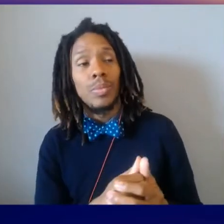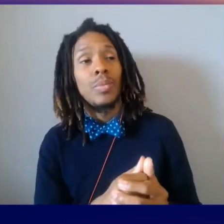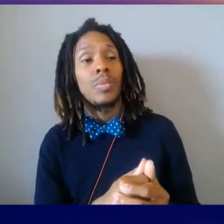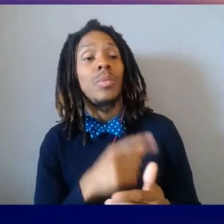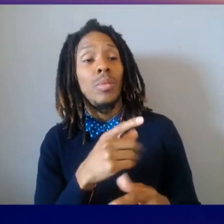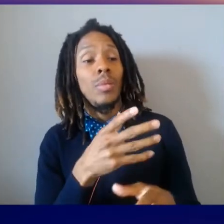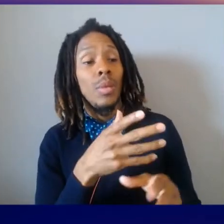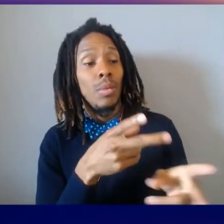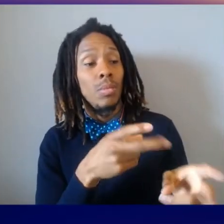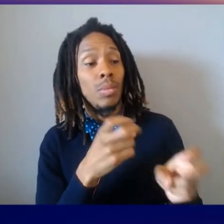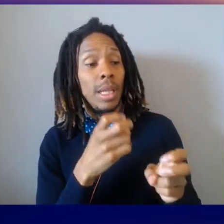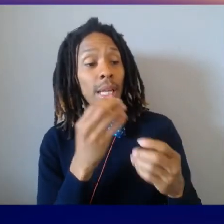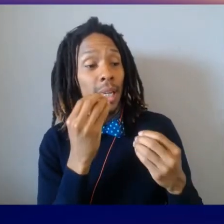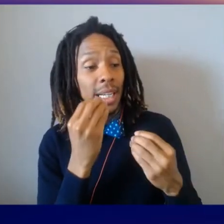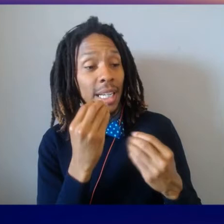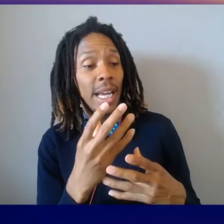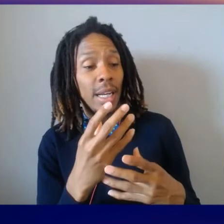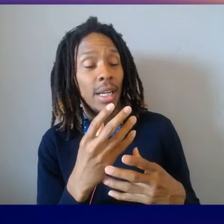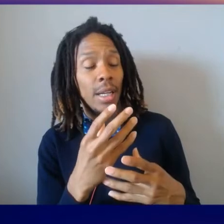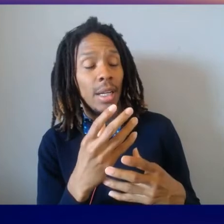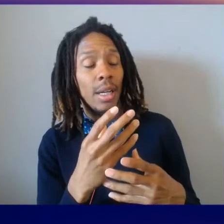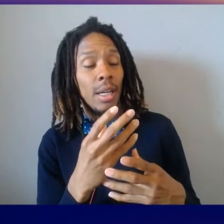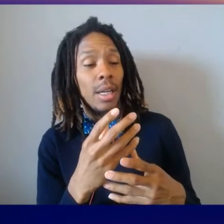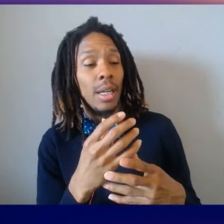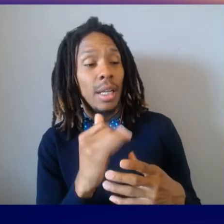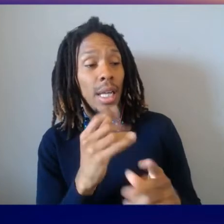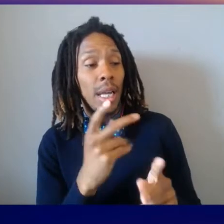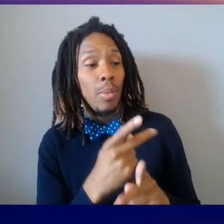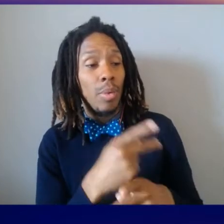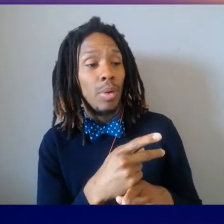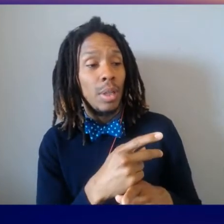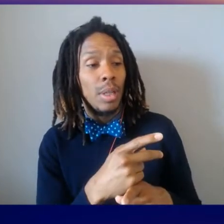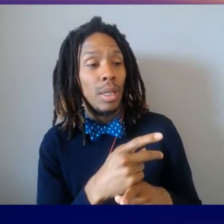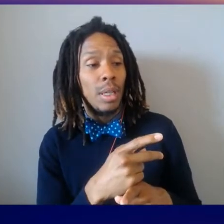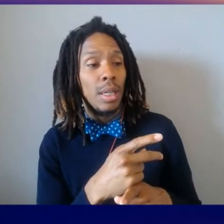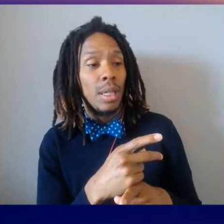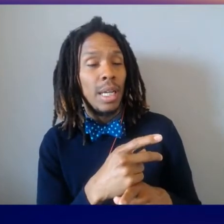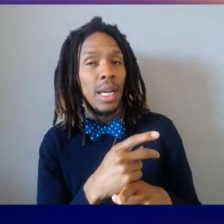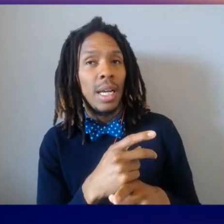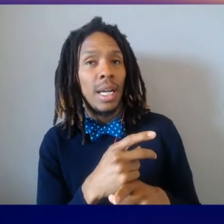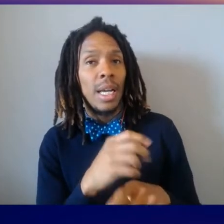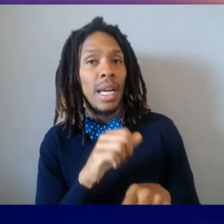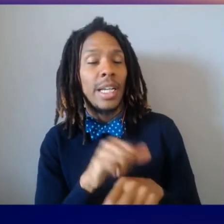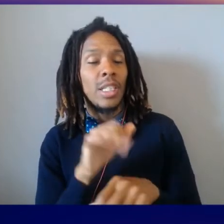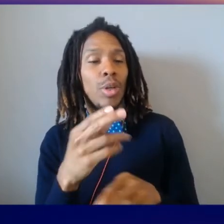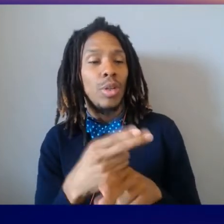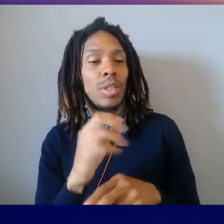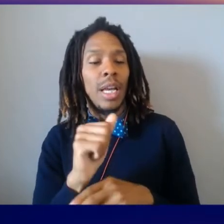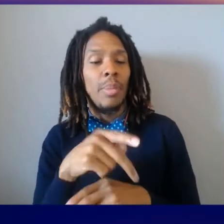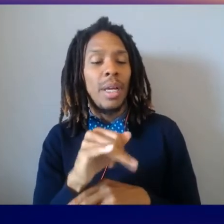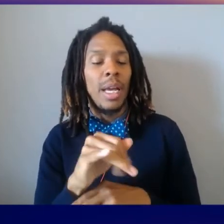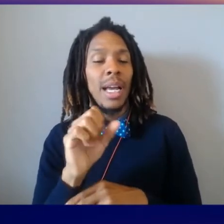that it produces and export it using the API, the SDK or the command line tools.